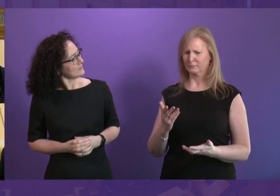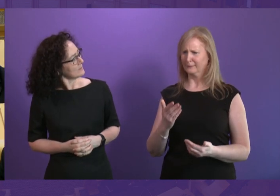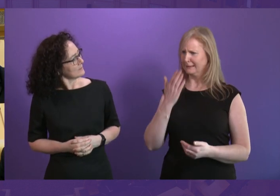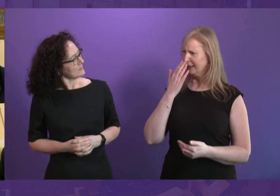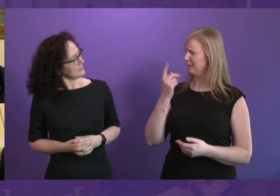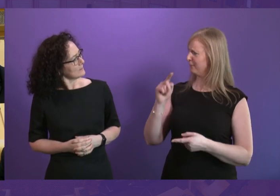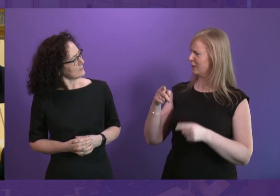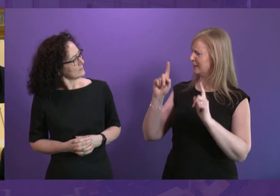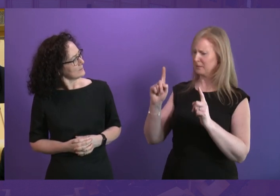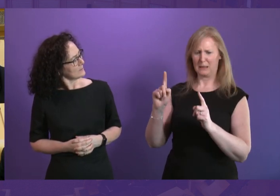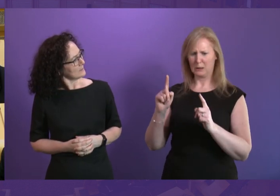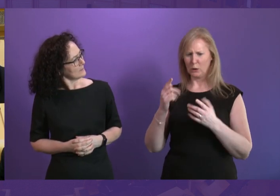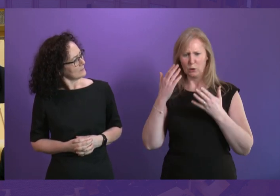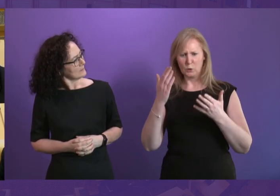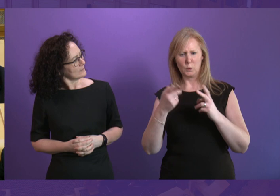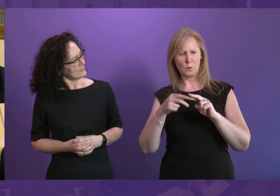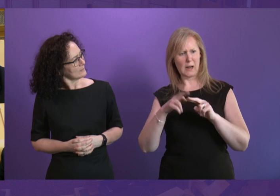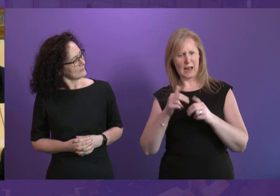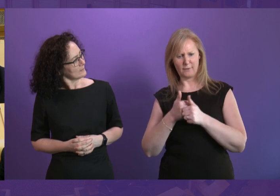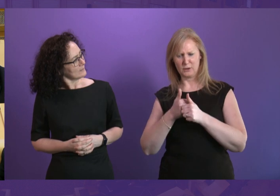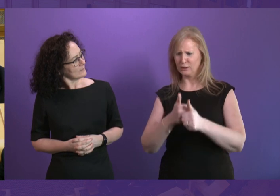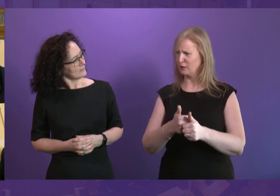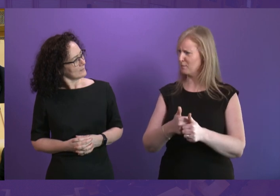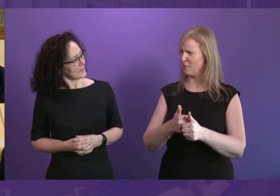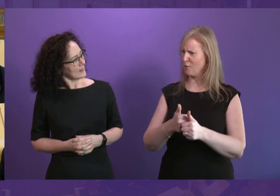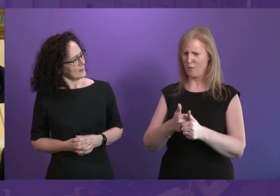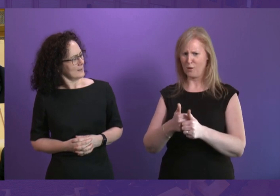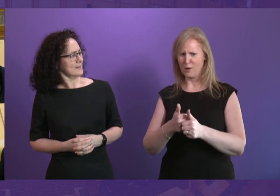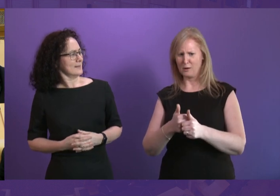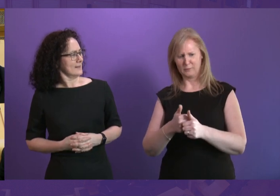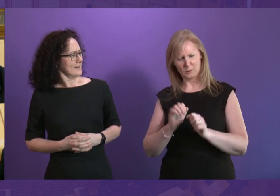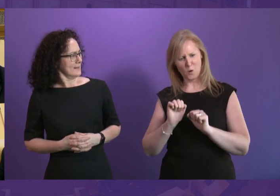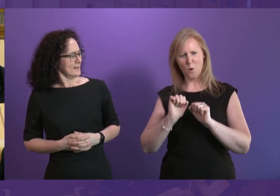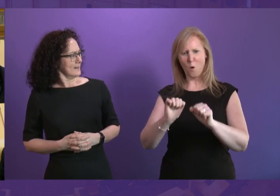does not know whether she is in favour of her own policy being imposed on her own constituents